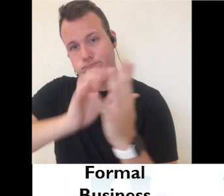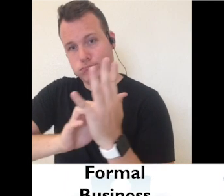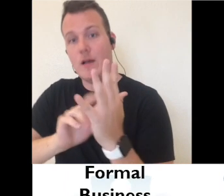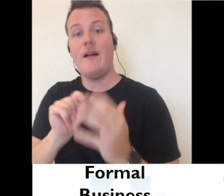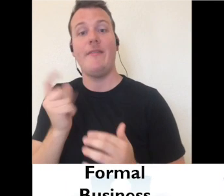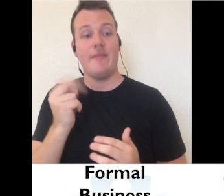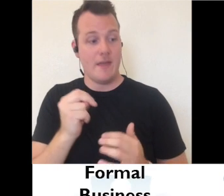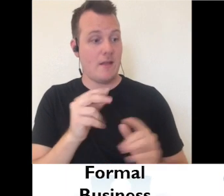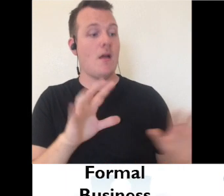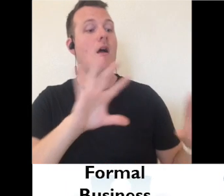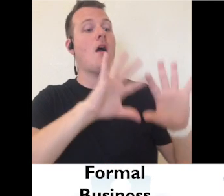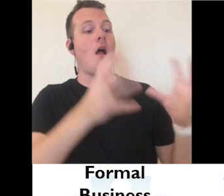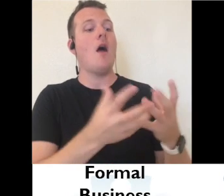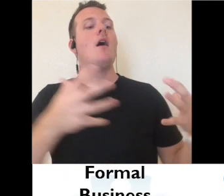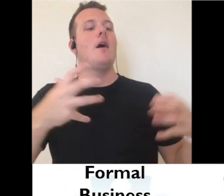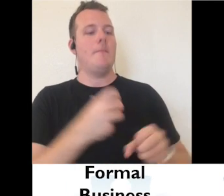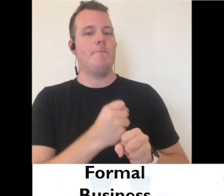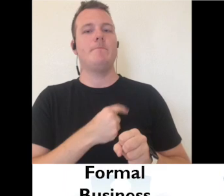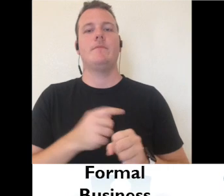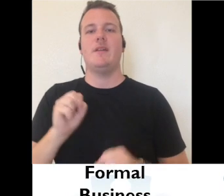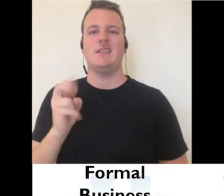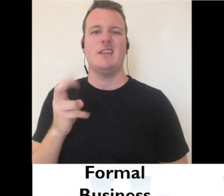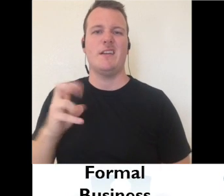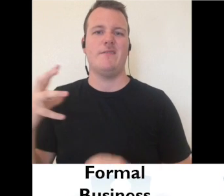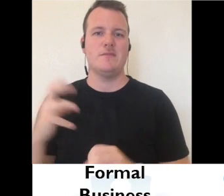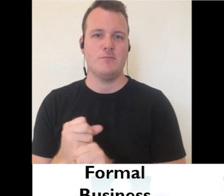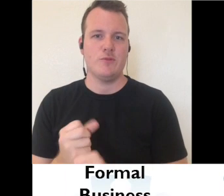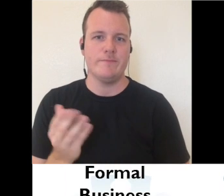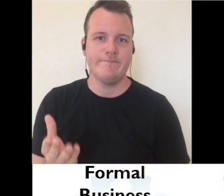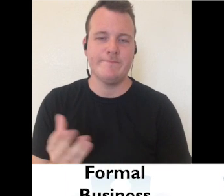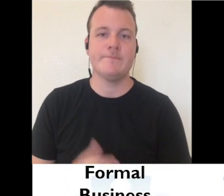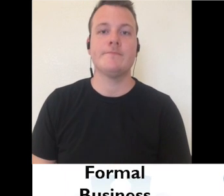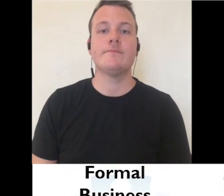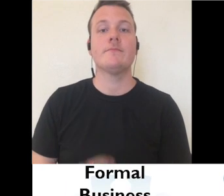statement of why you have a really really really really big idea and